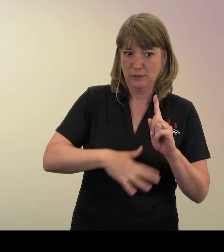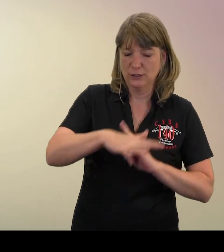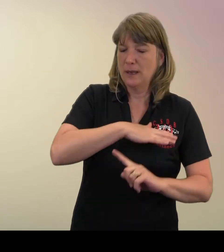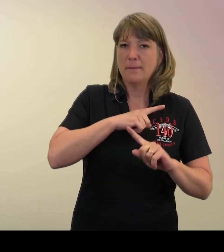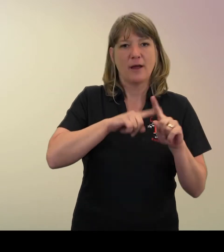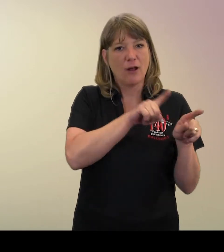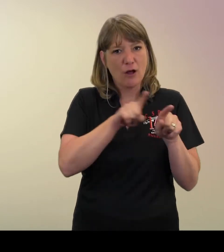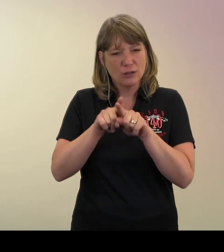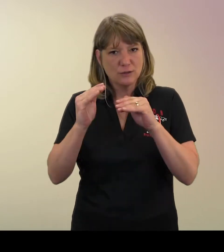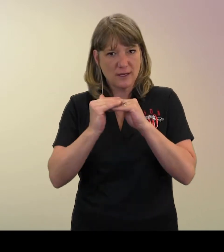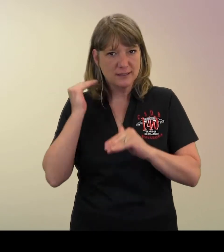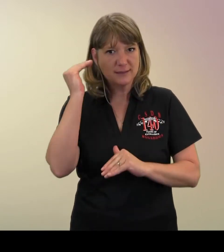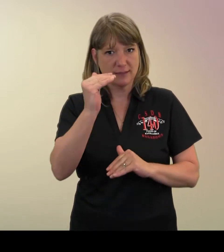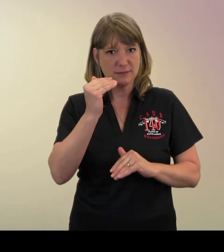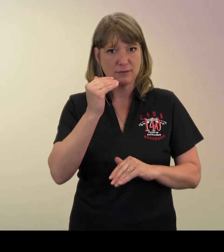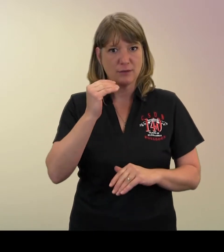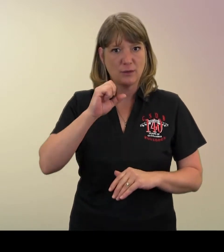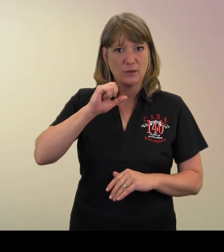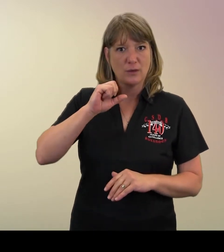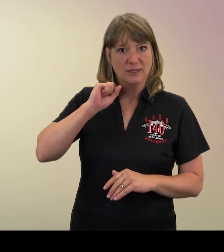in that particular circumstance. It can also